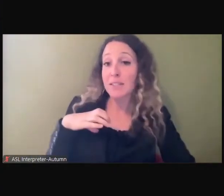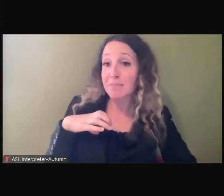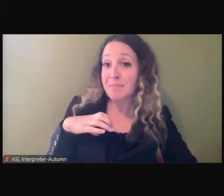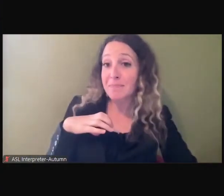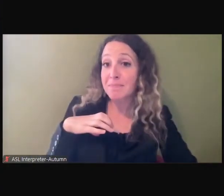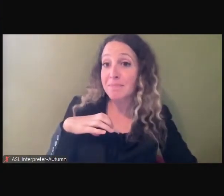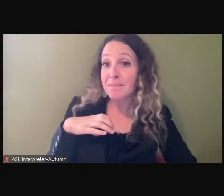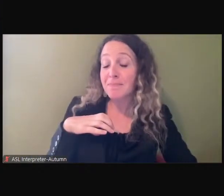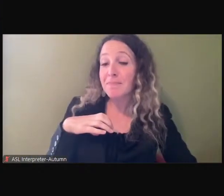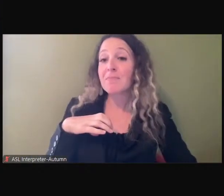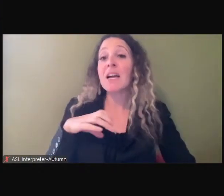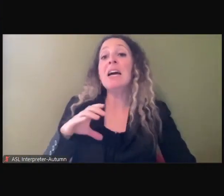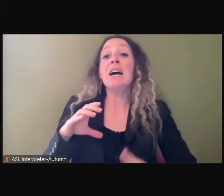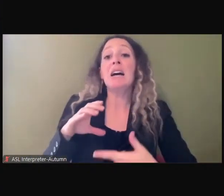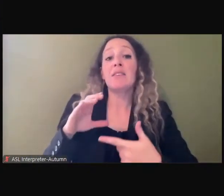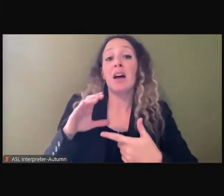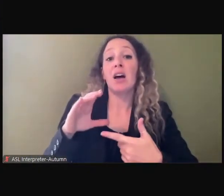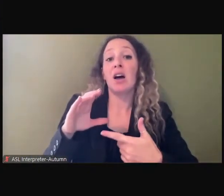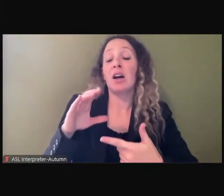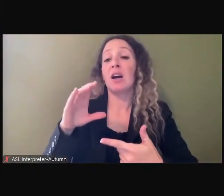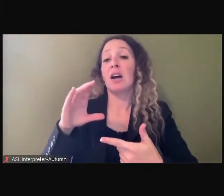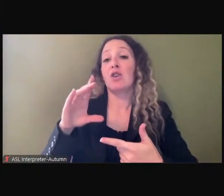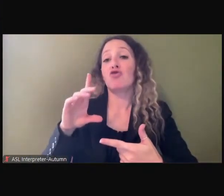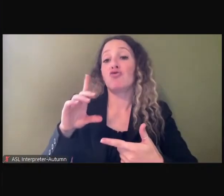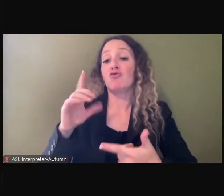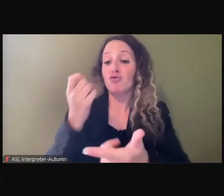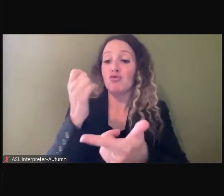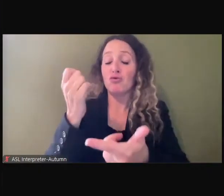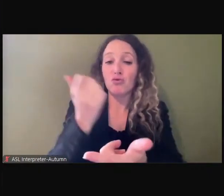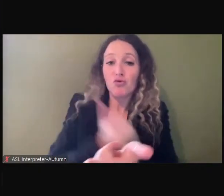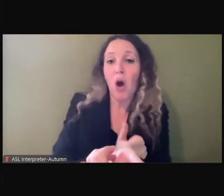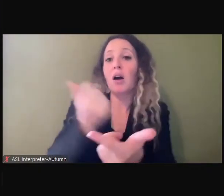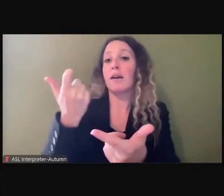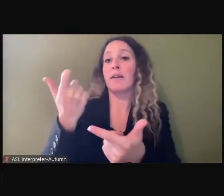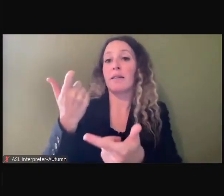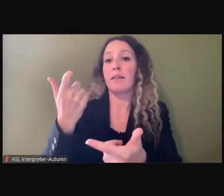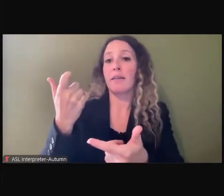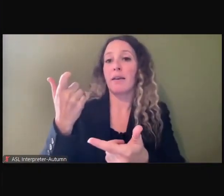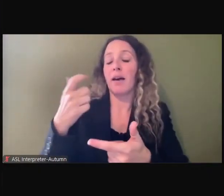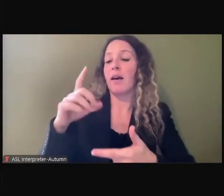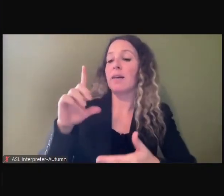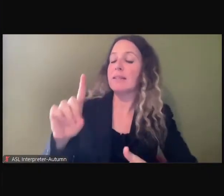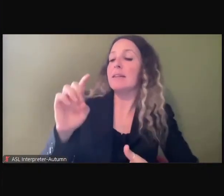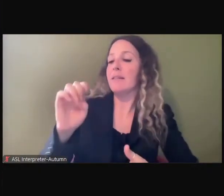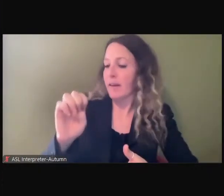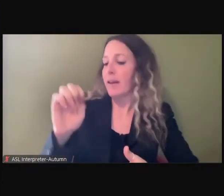the Drug Enforcement Administration and the Centers for Medicare and Medicaid services